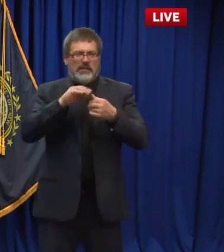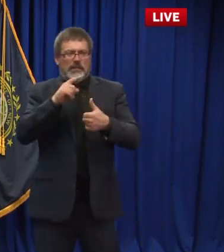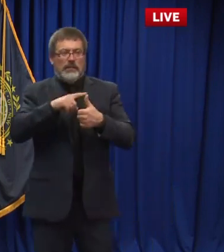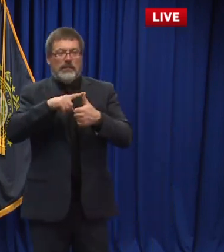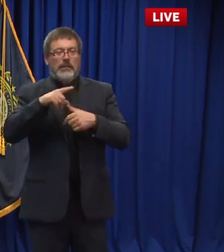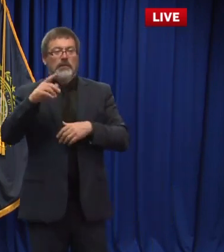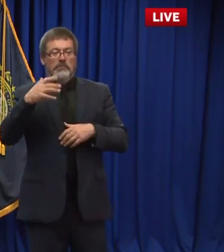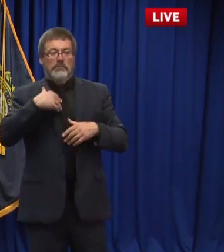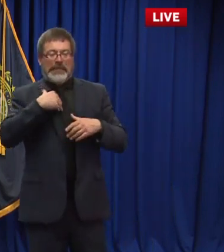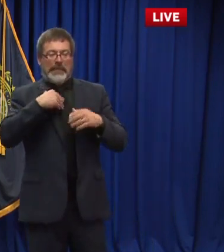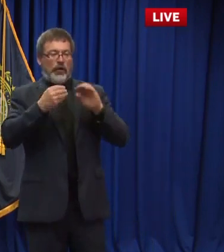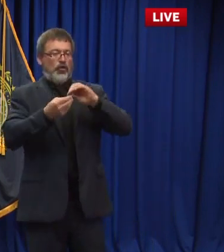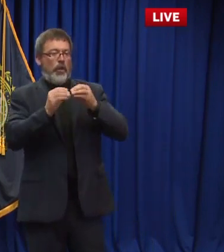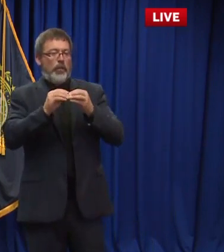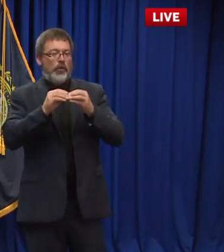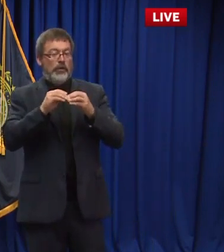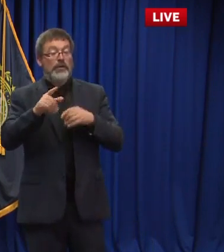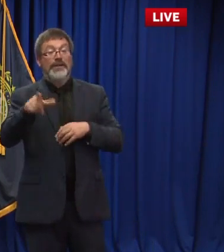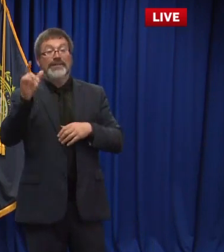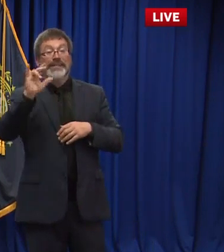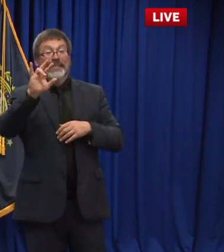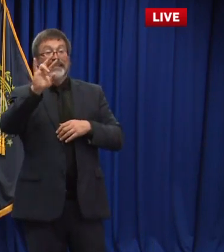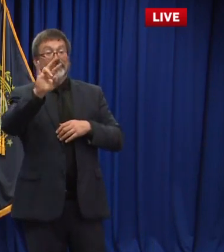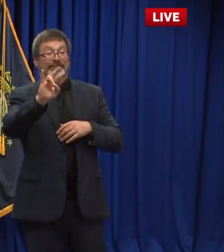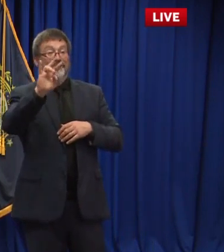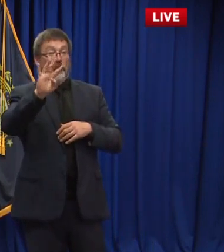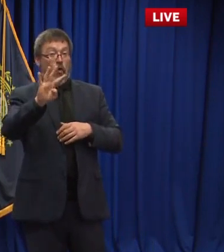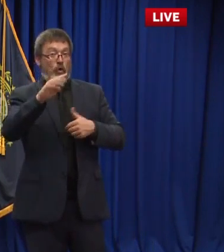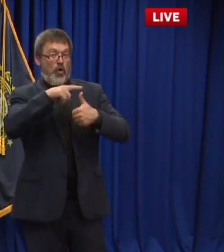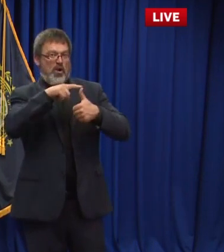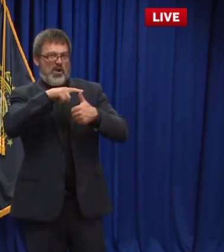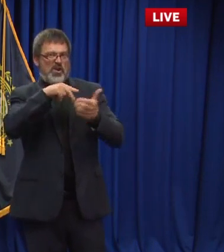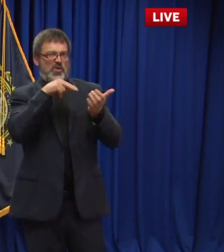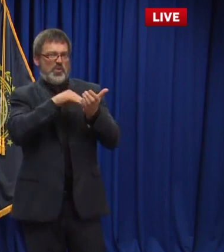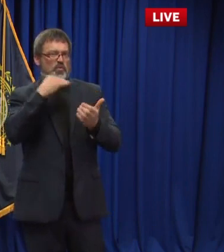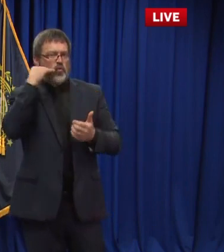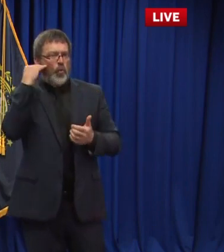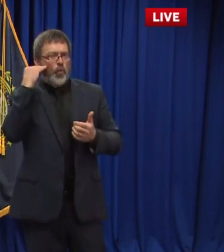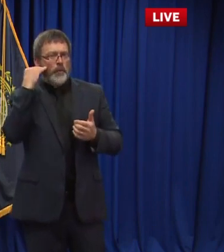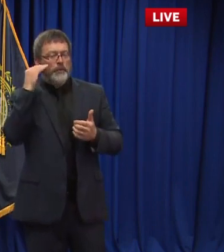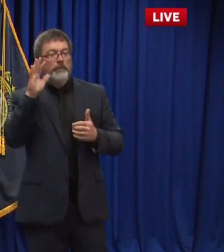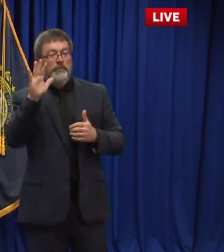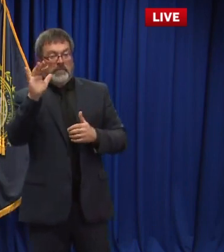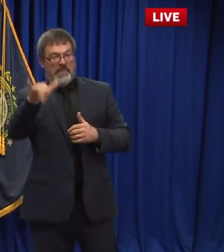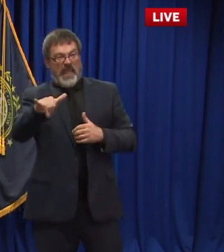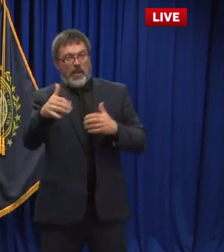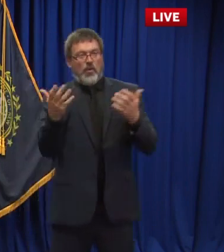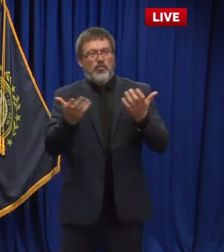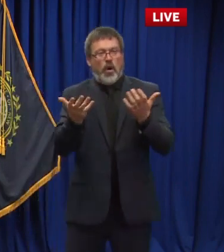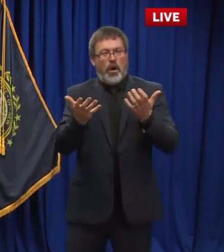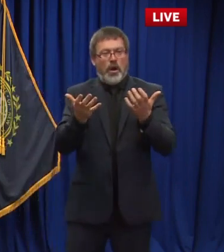IT USUALLY SPEAKS TO THE HOME NUMBERS.